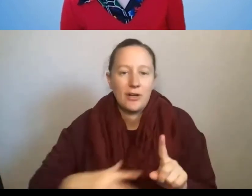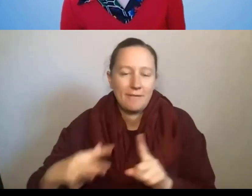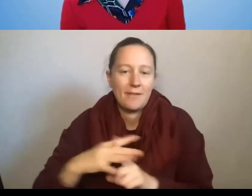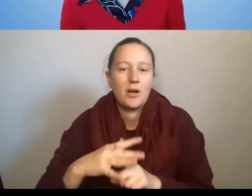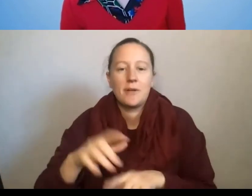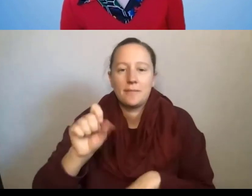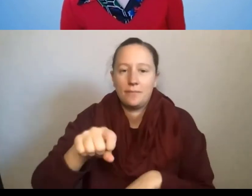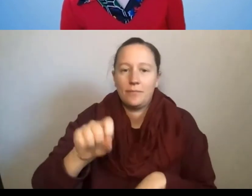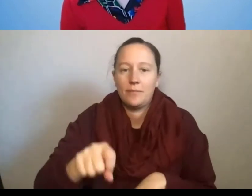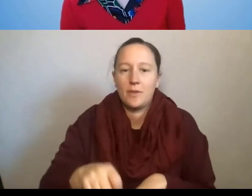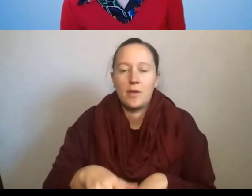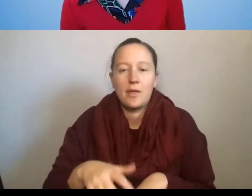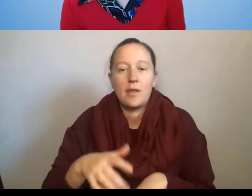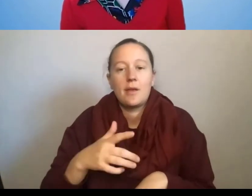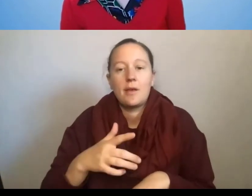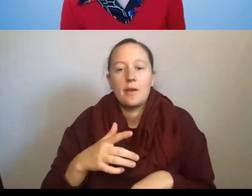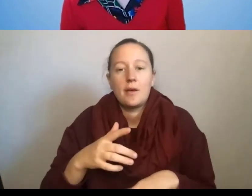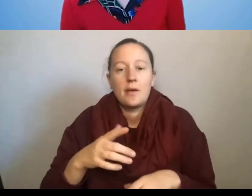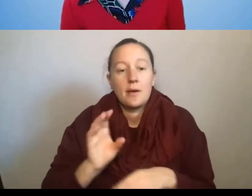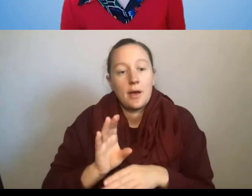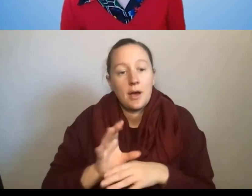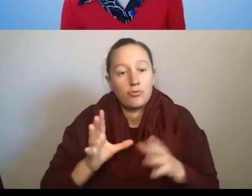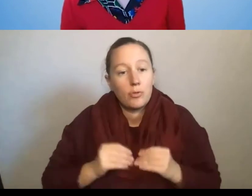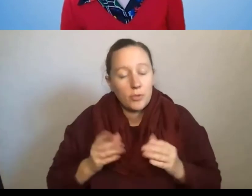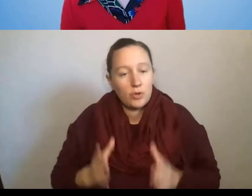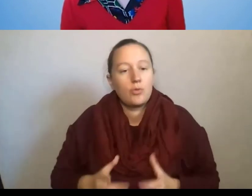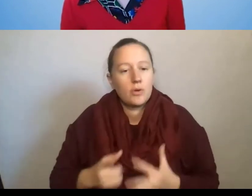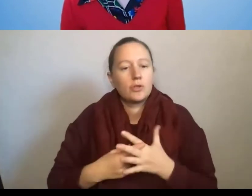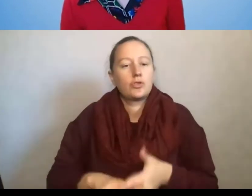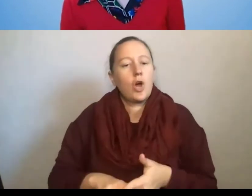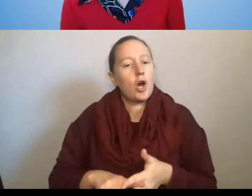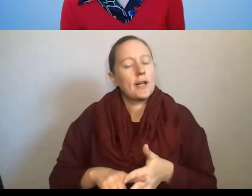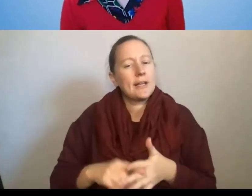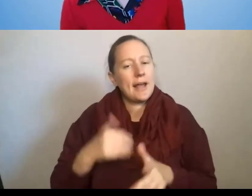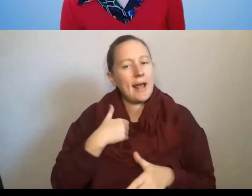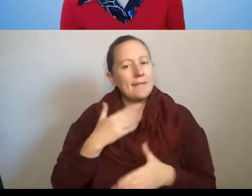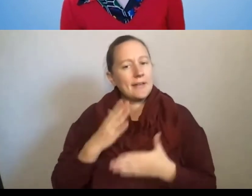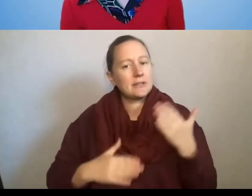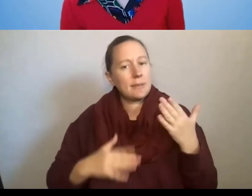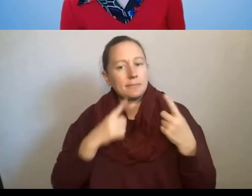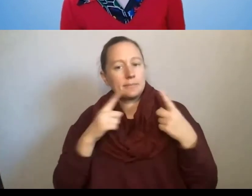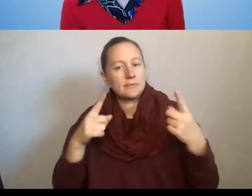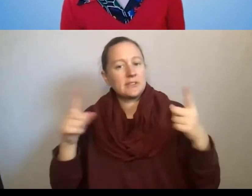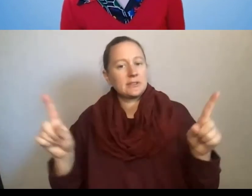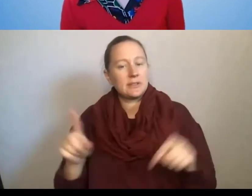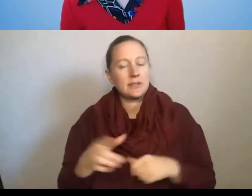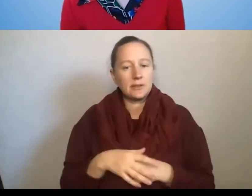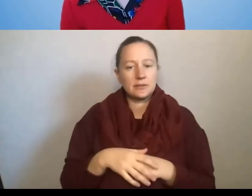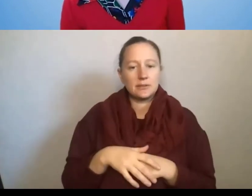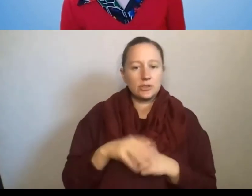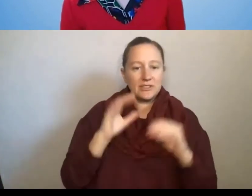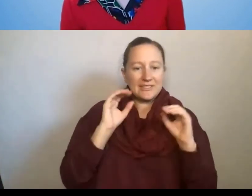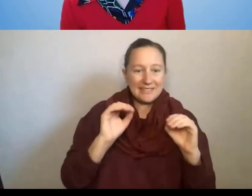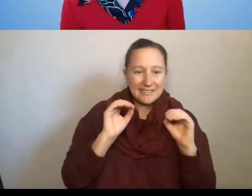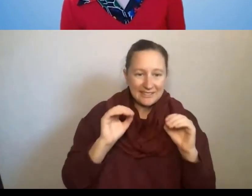Those entrepreneurs in residence started having a fair amount of success teaching academic innovators